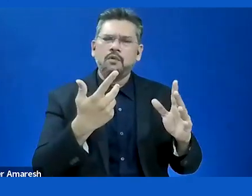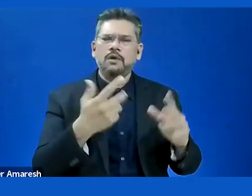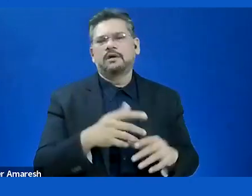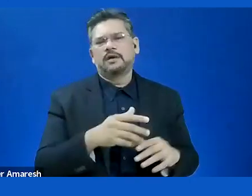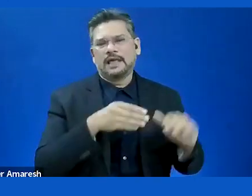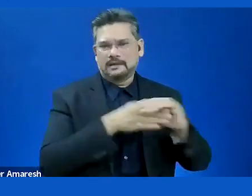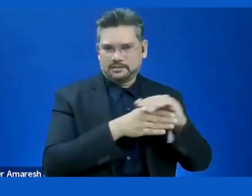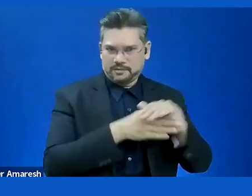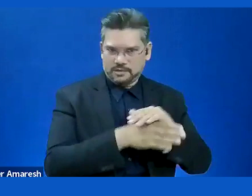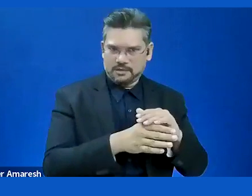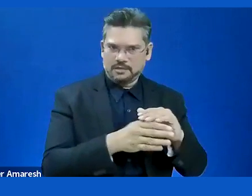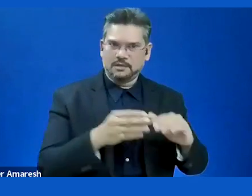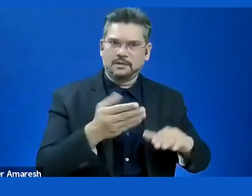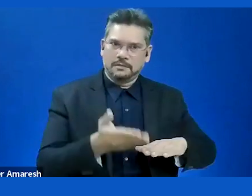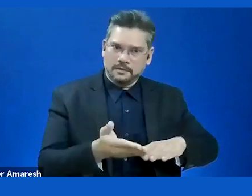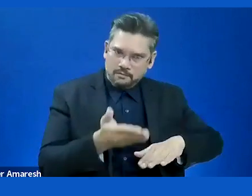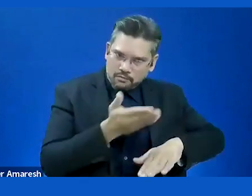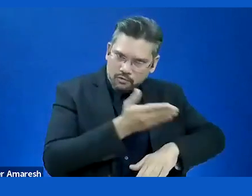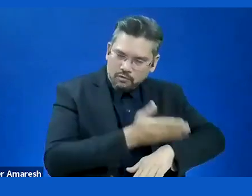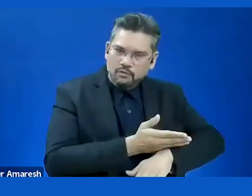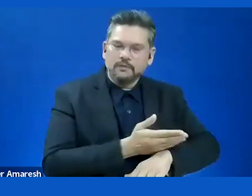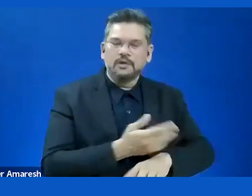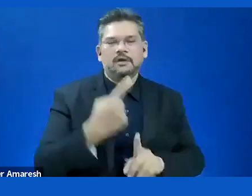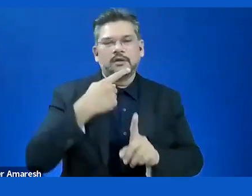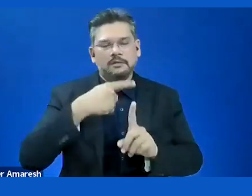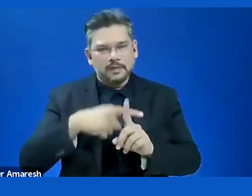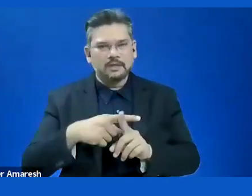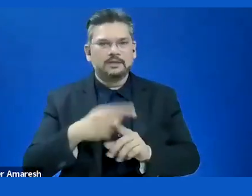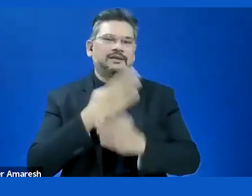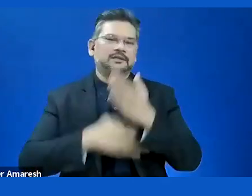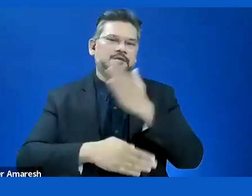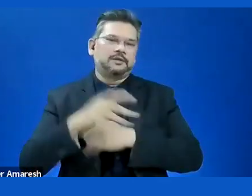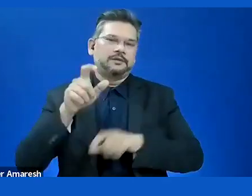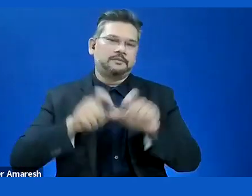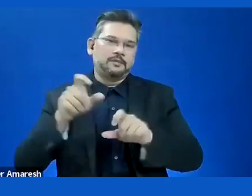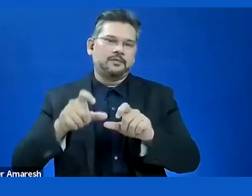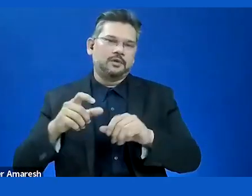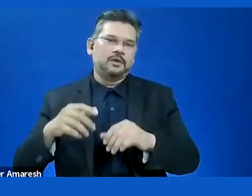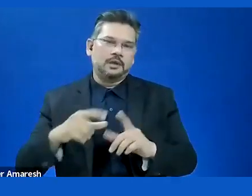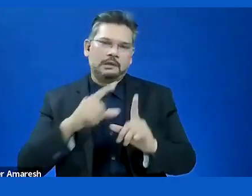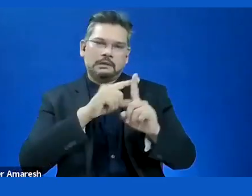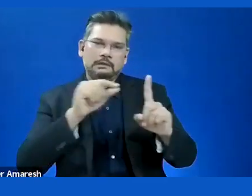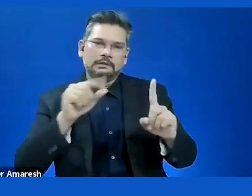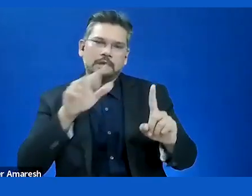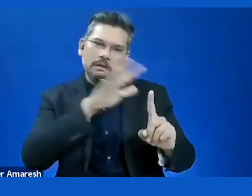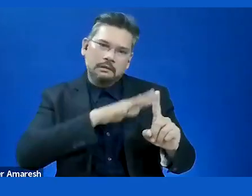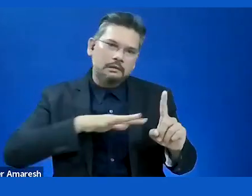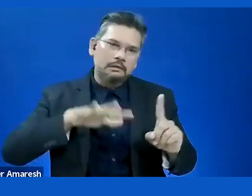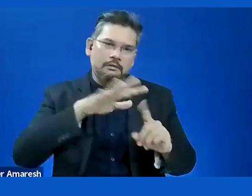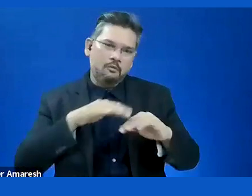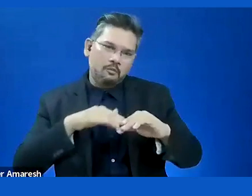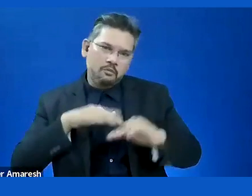persons with disabilities in the digital sphere. So while we celebrate a third anniversary of WAD